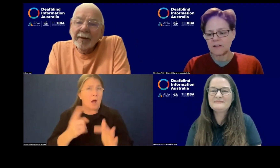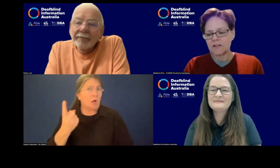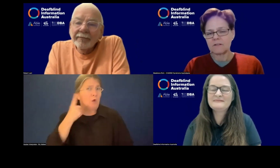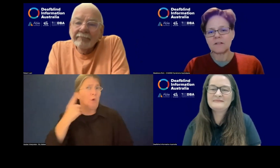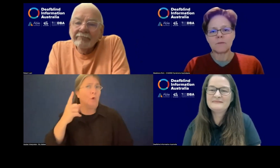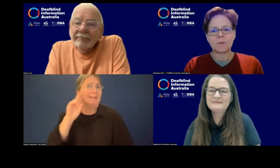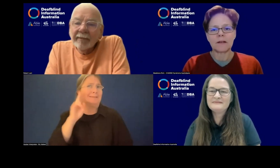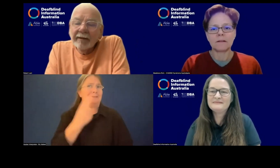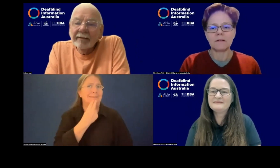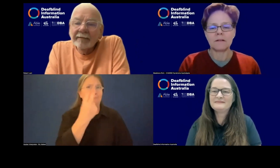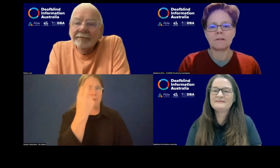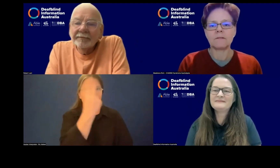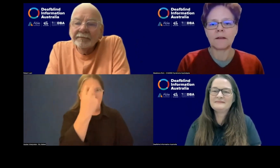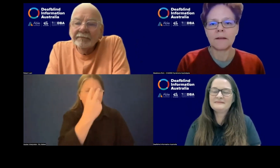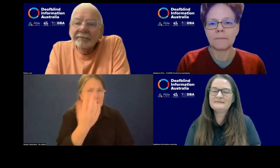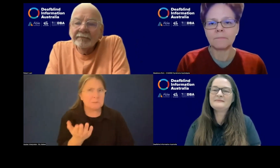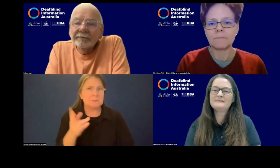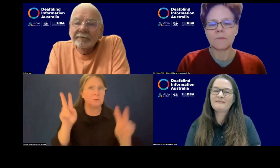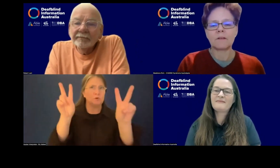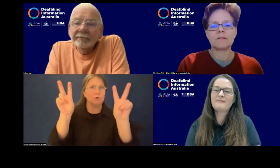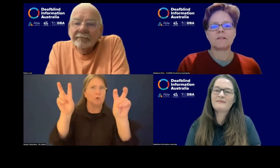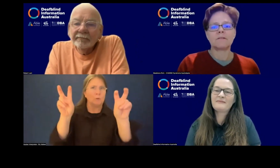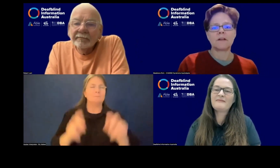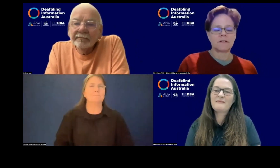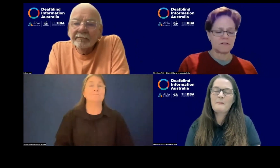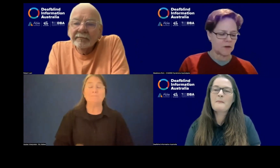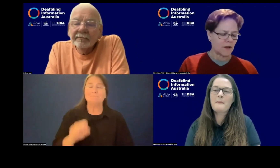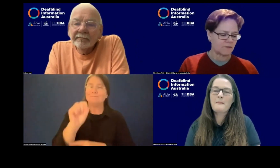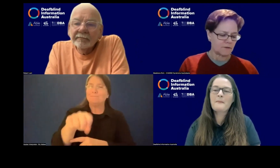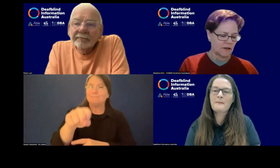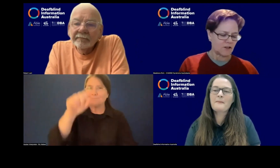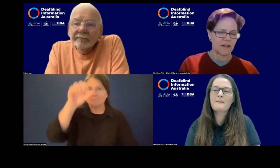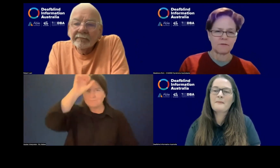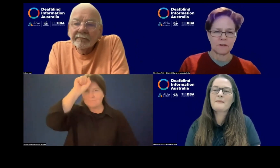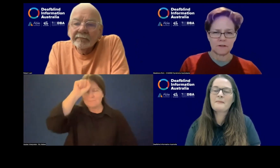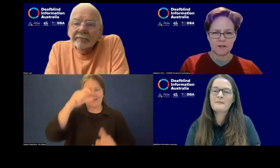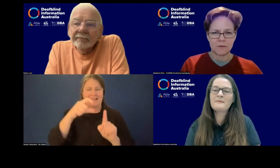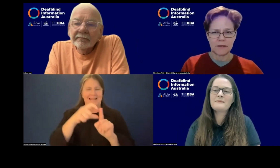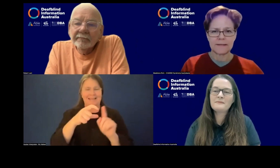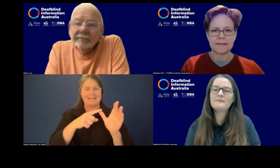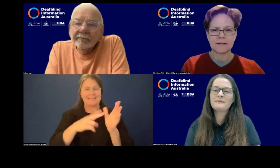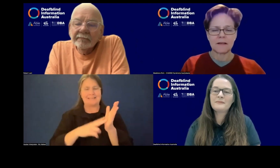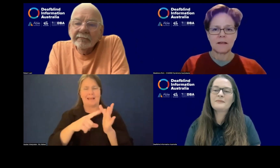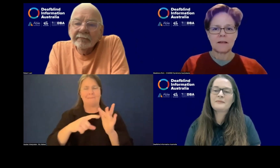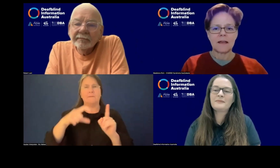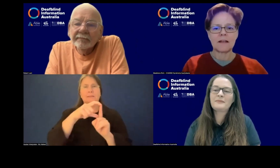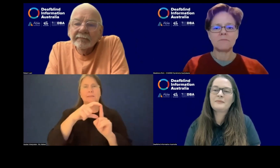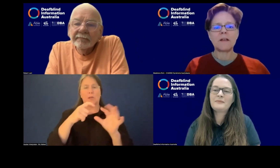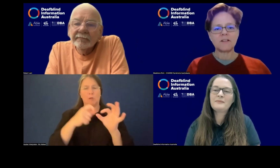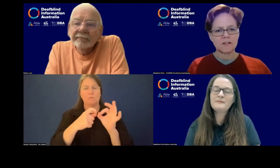David brown had mentioned, David Brown, the deafblind educator in the US, had mentioned